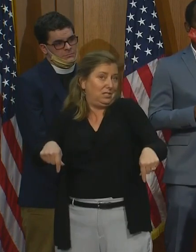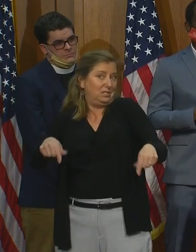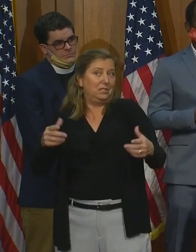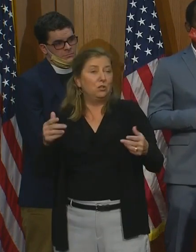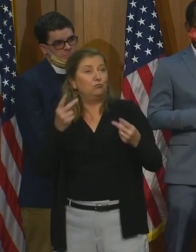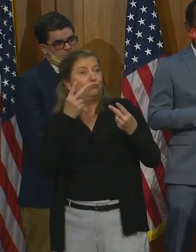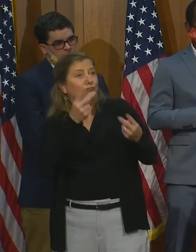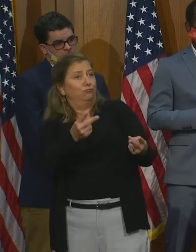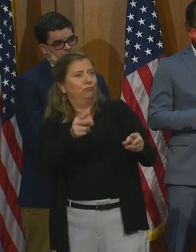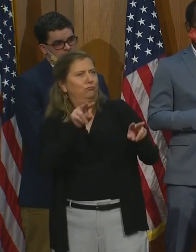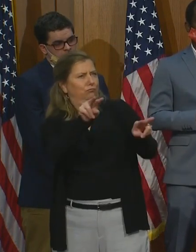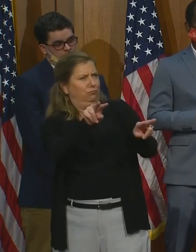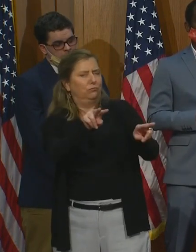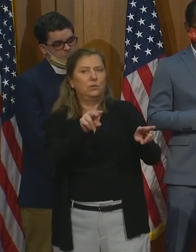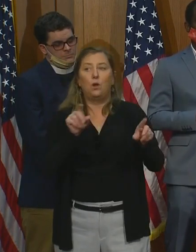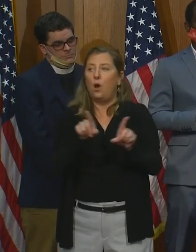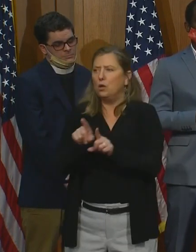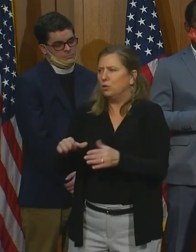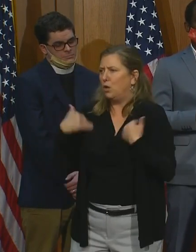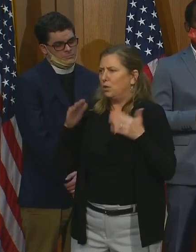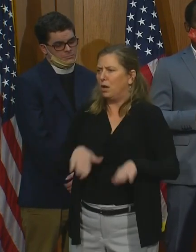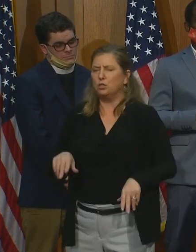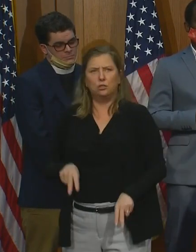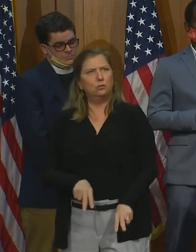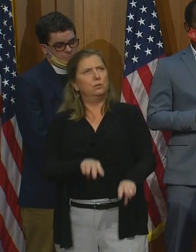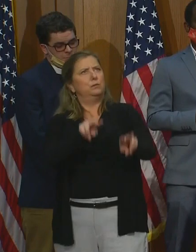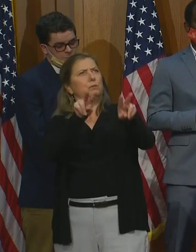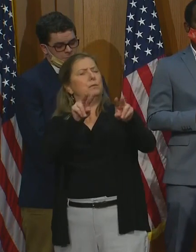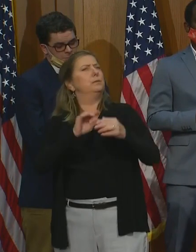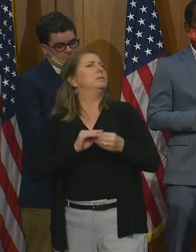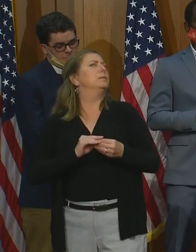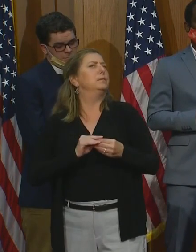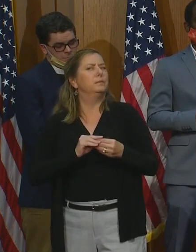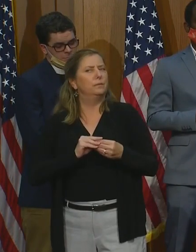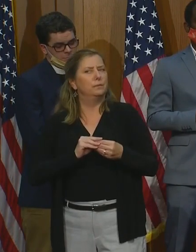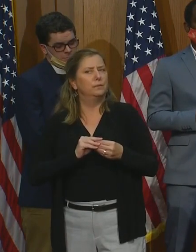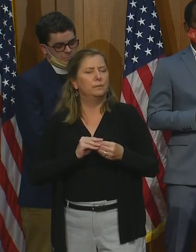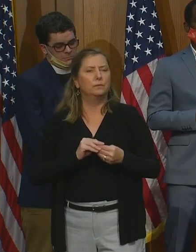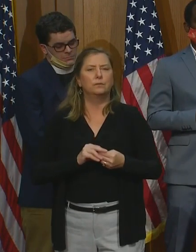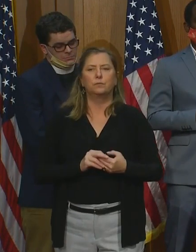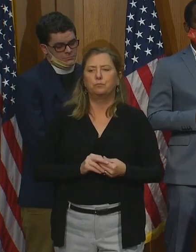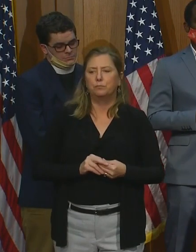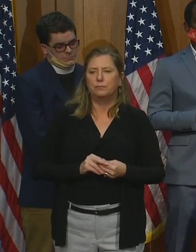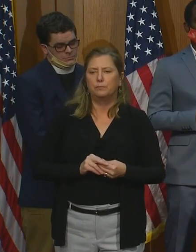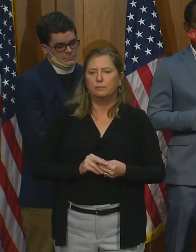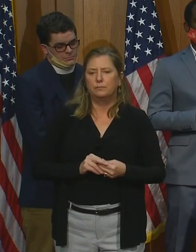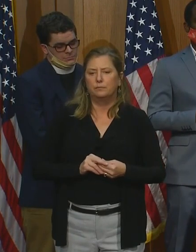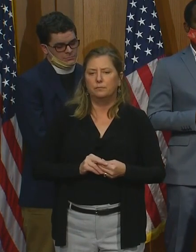LARGEST STATES IN OUR COUNTRY.